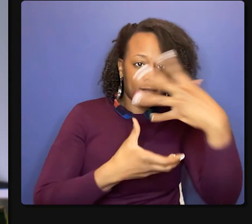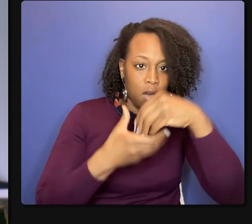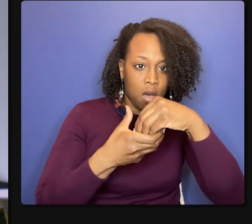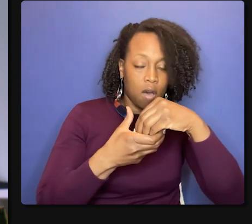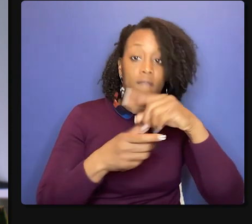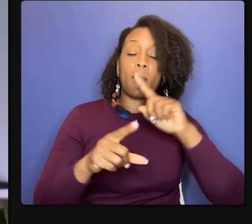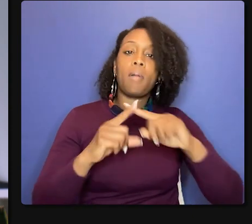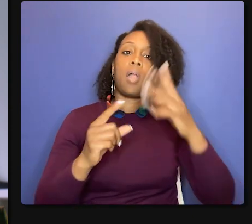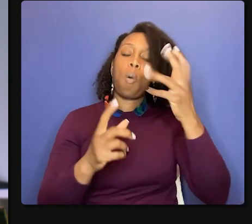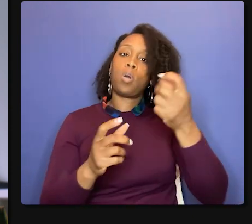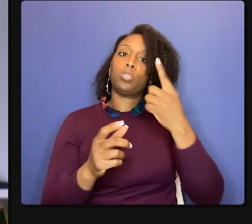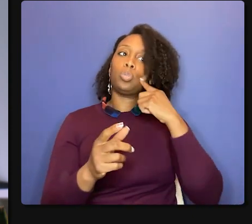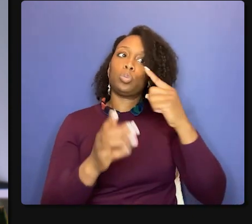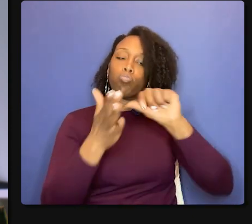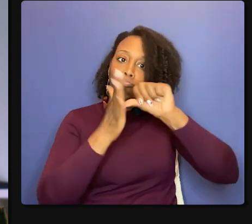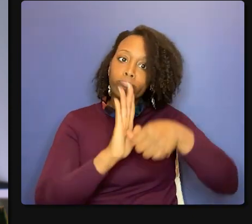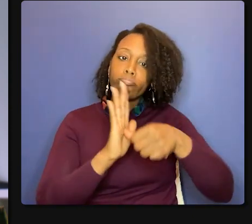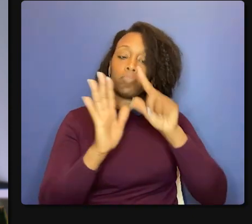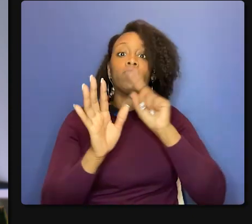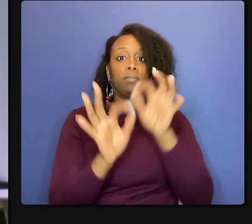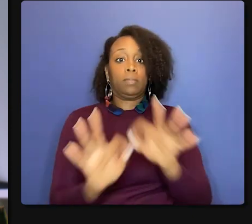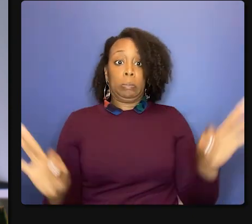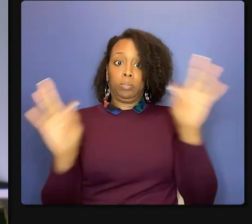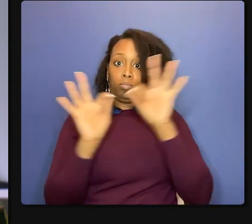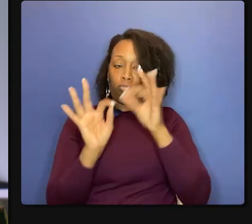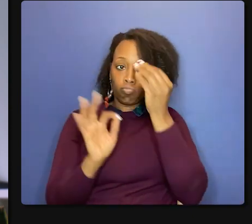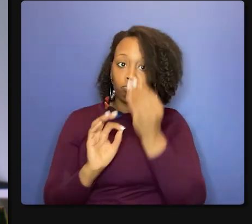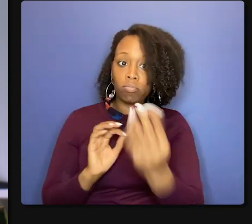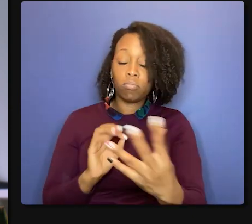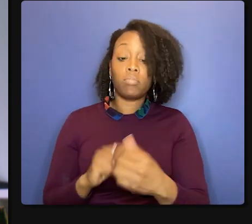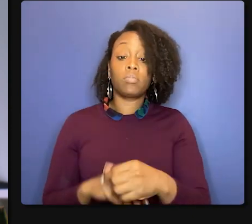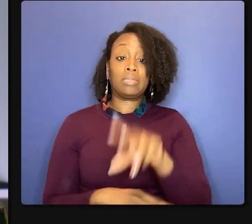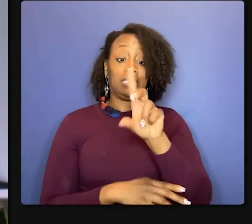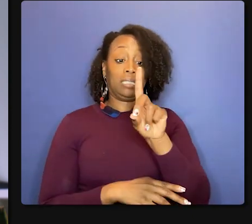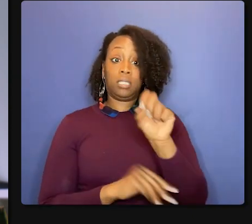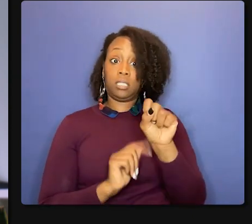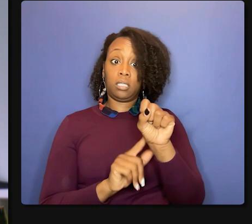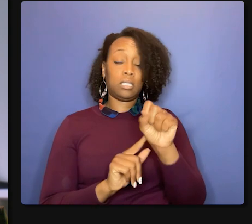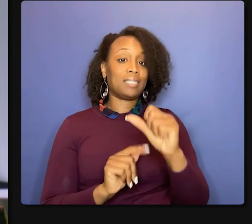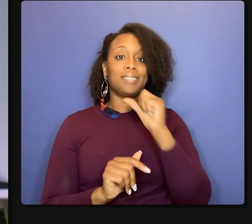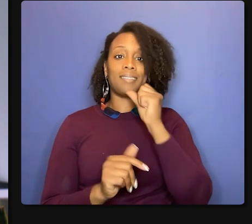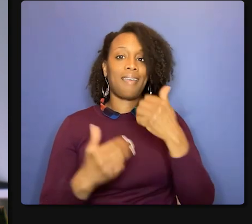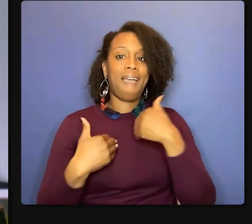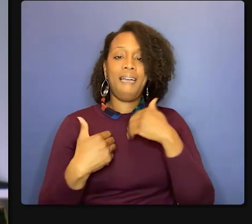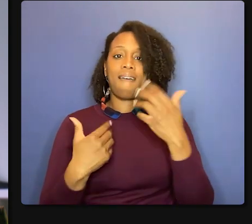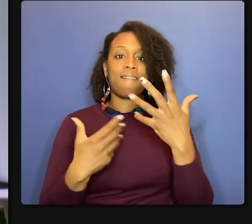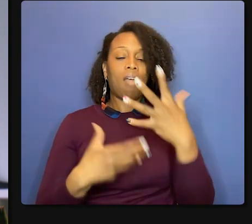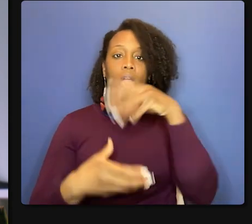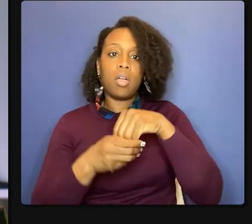and what's involved, but one thing I do want to point out, and it's super important for me to note here, is that DirectStorage does not come